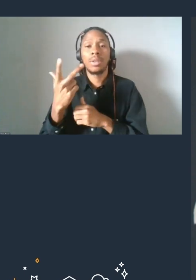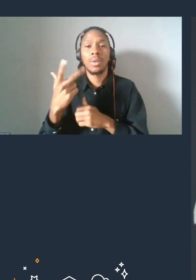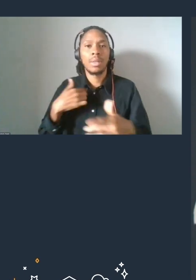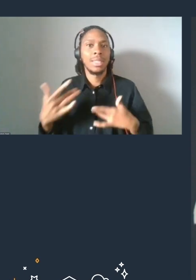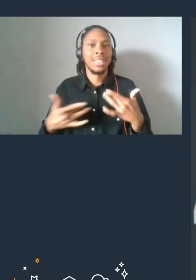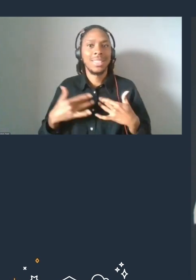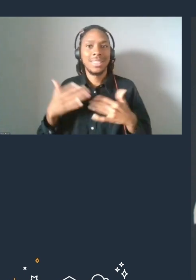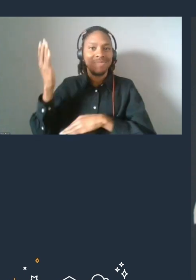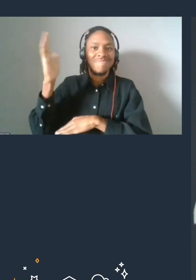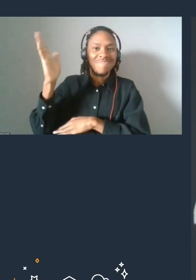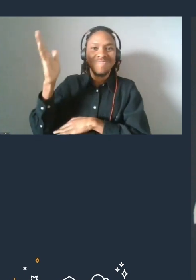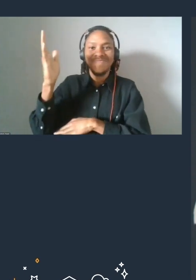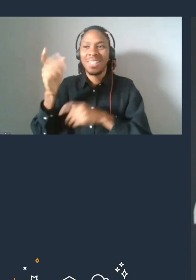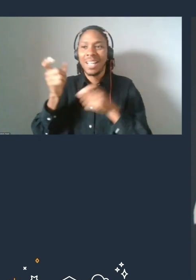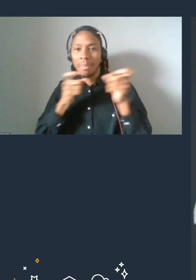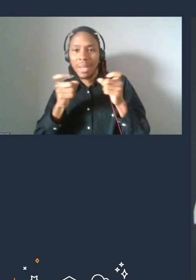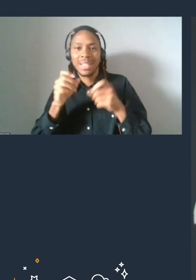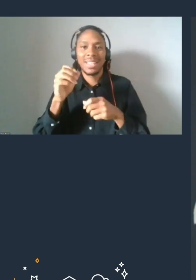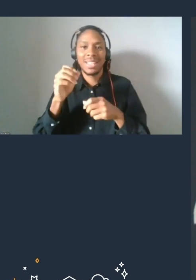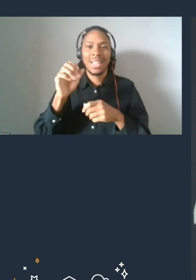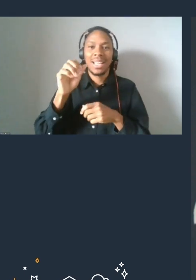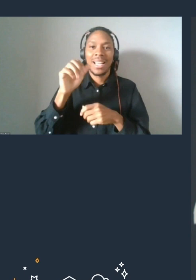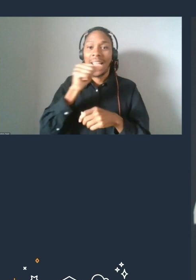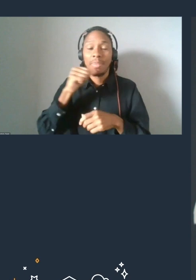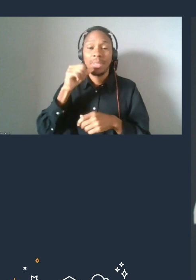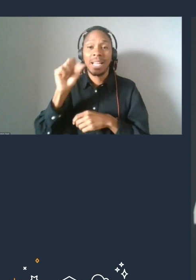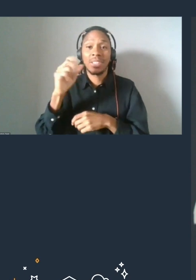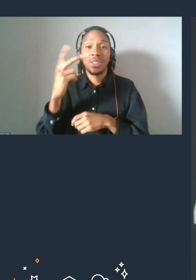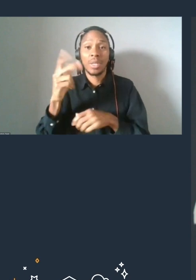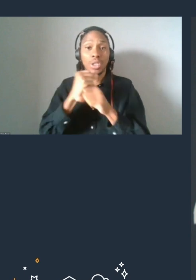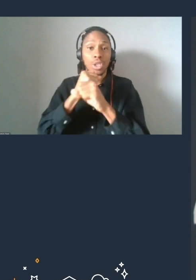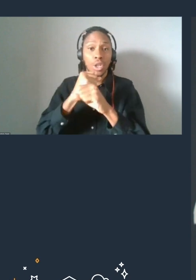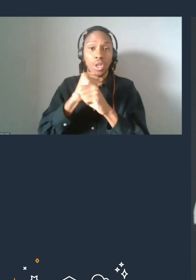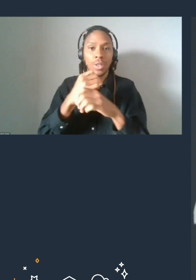Managing Amazon S3 Security at Scale, so let's dive into the session.